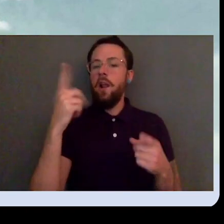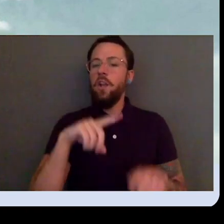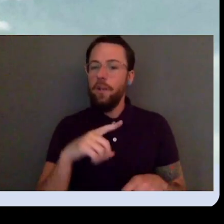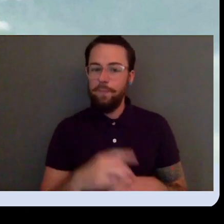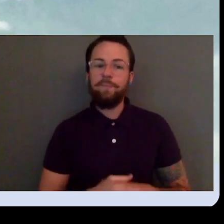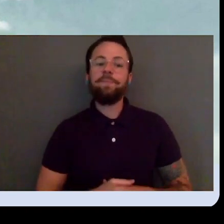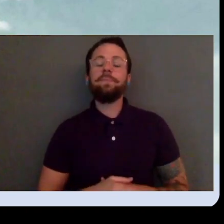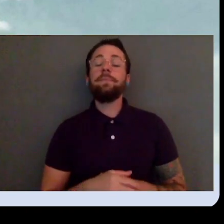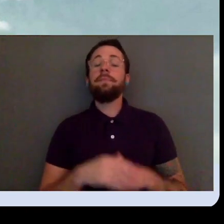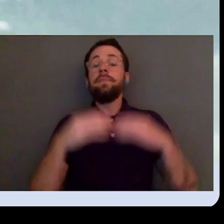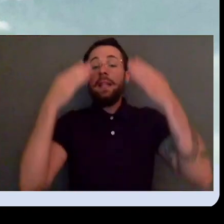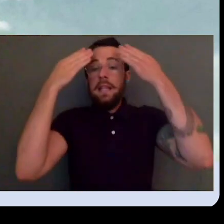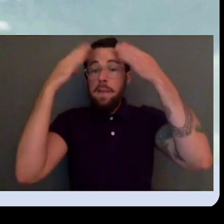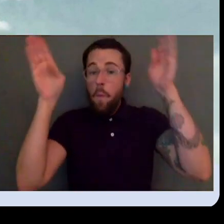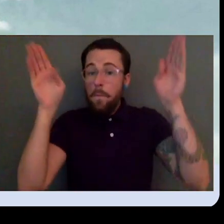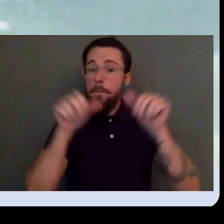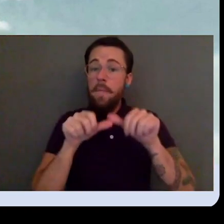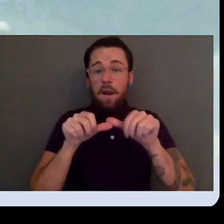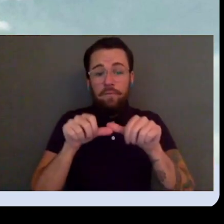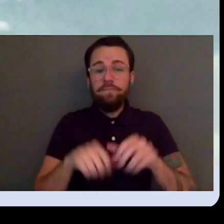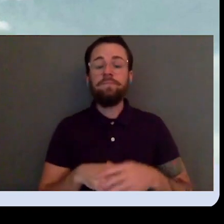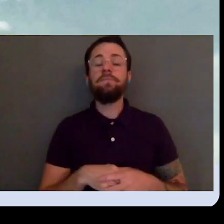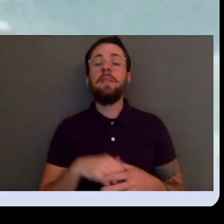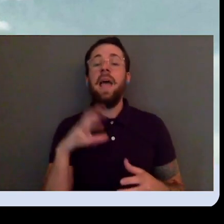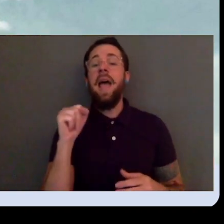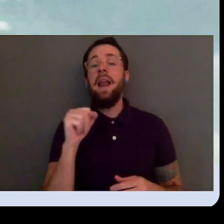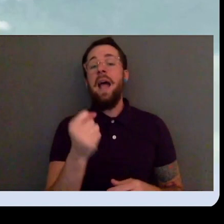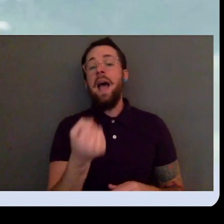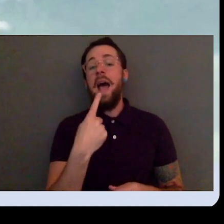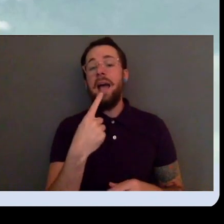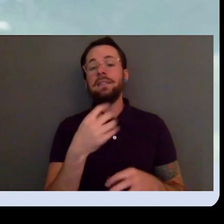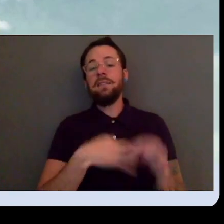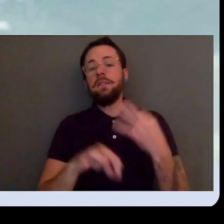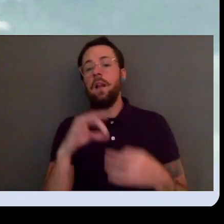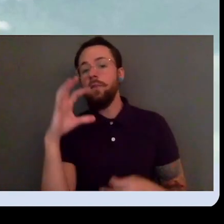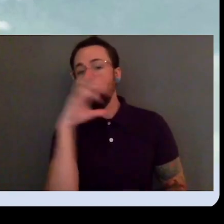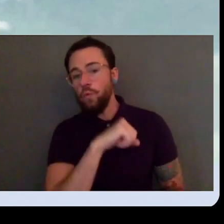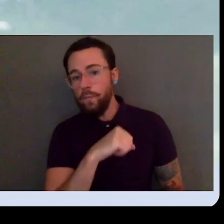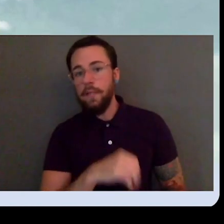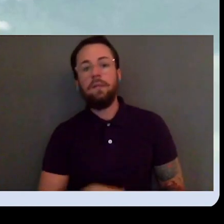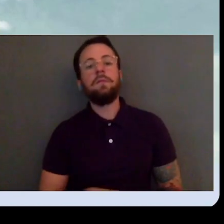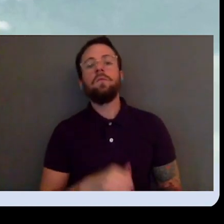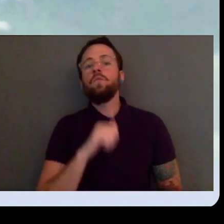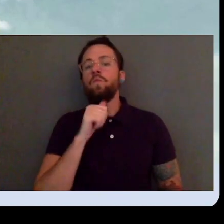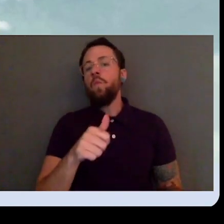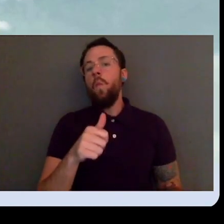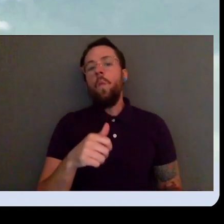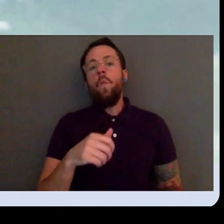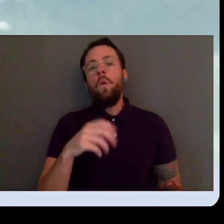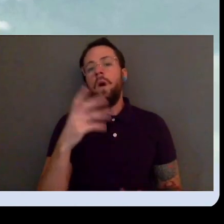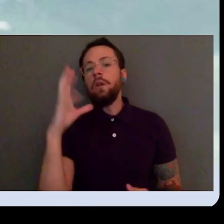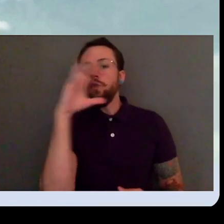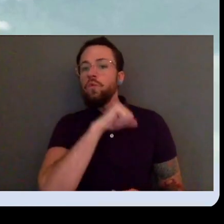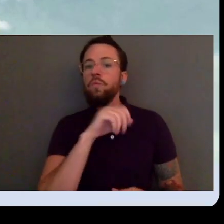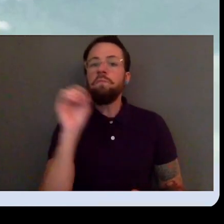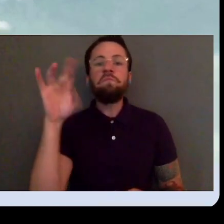to each other in this time. I ask you to keep an open mind as we go through this and for you to ask questions instead